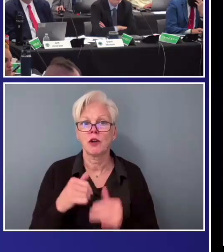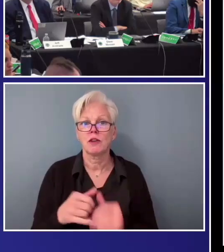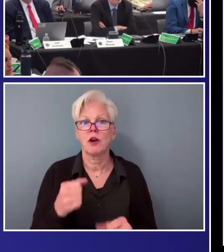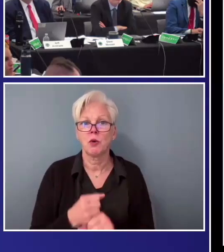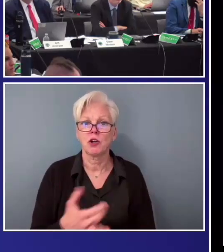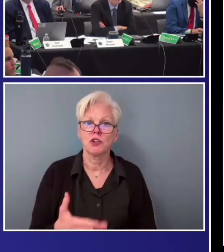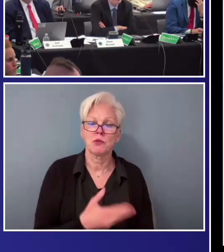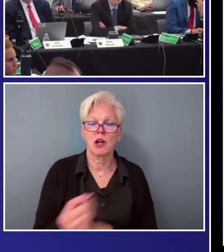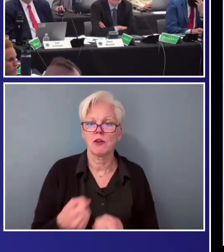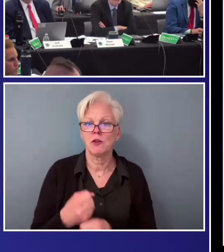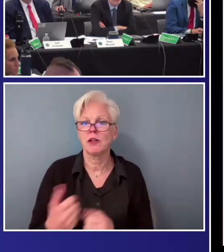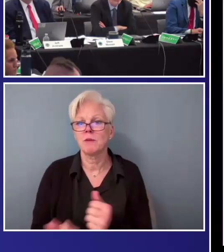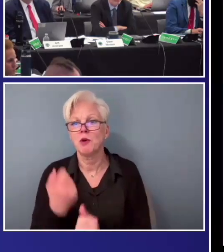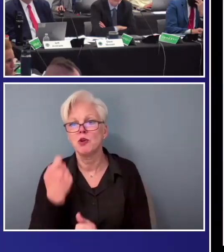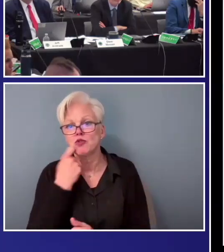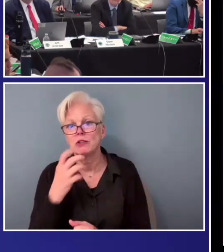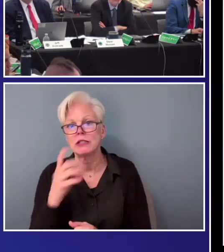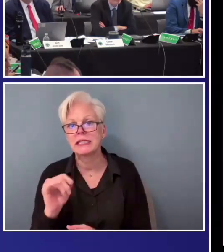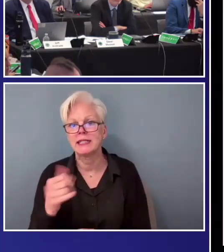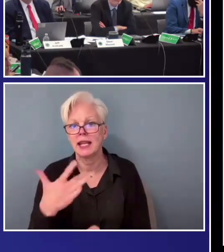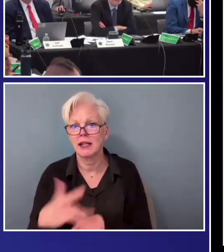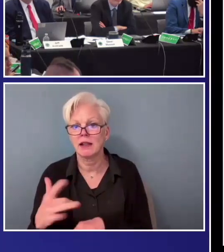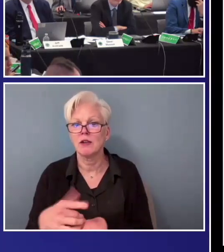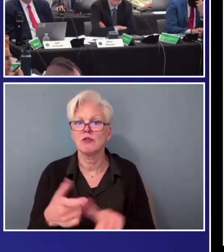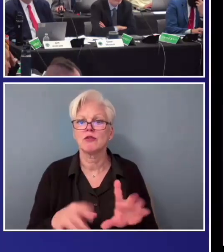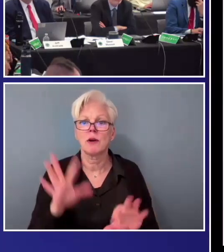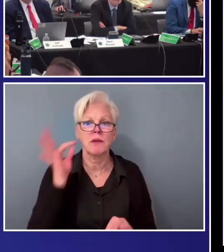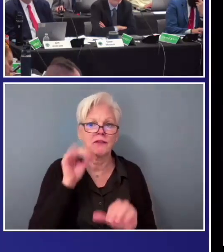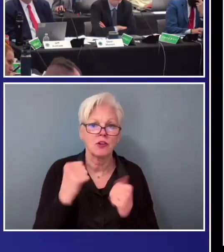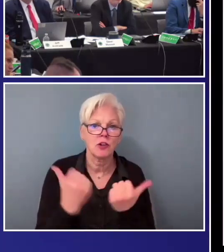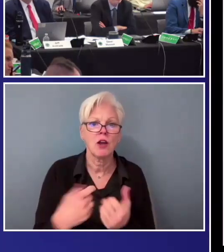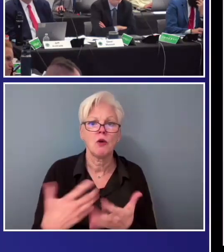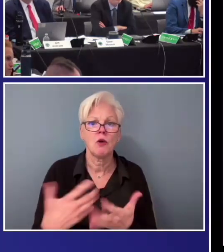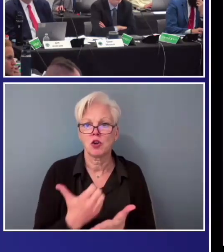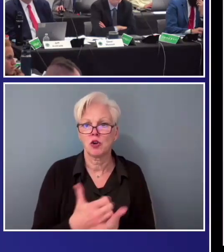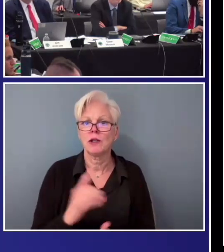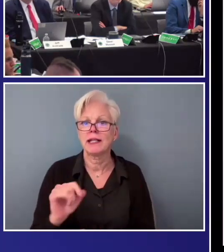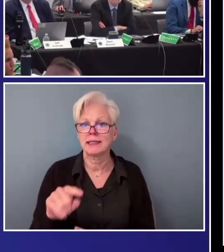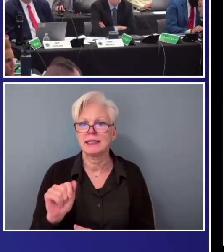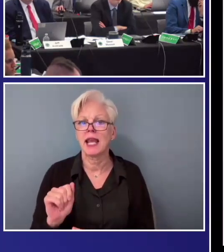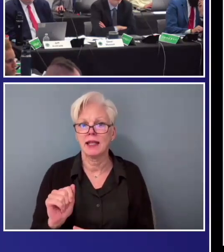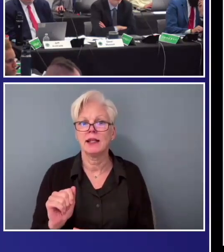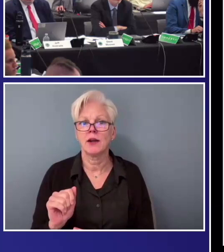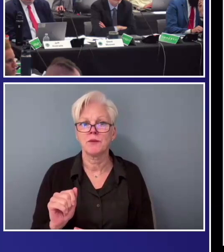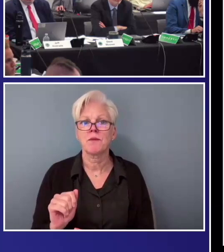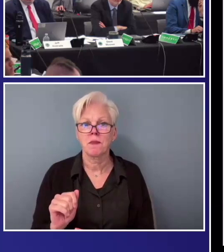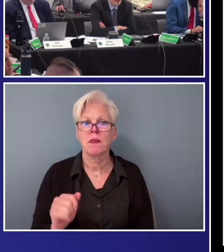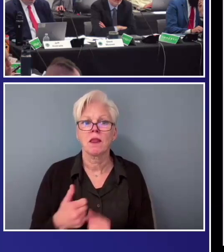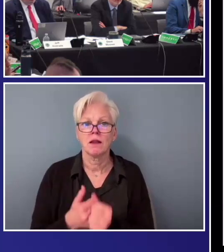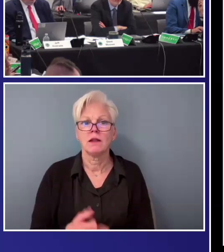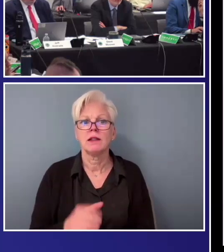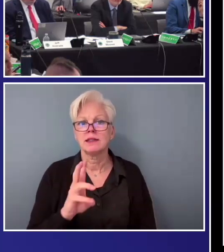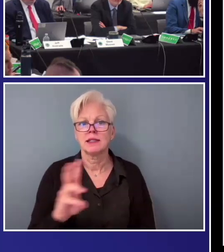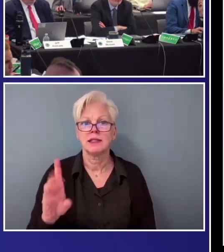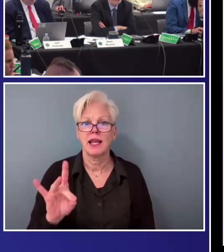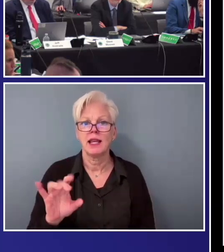for which the most recent data are available from the Federal agency with earnings data pursuant to 668.403.